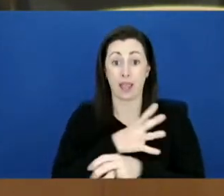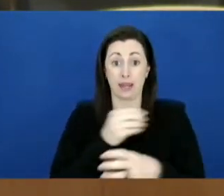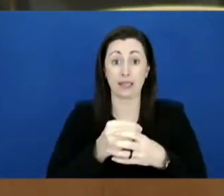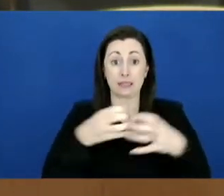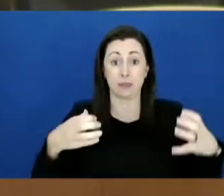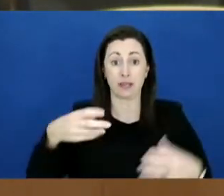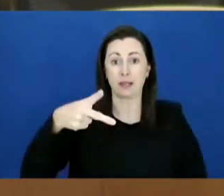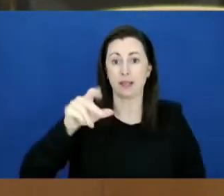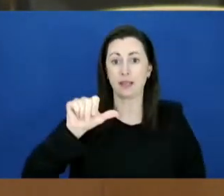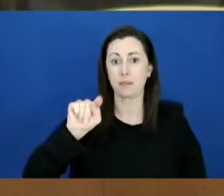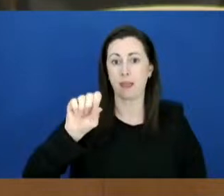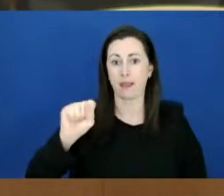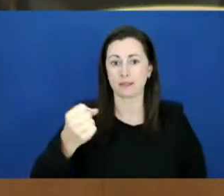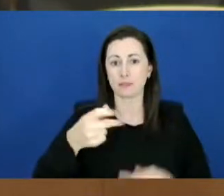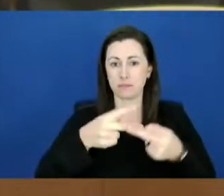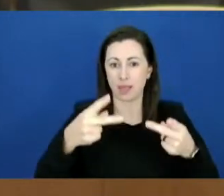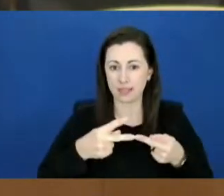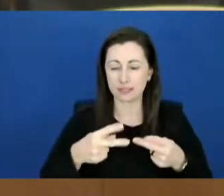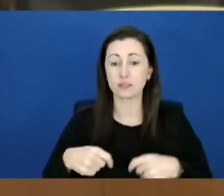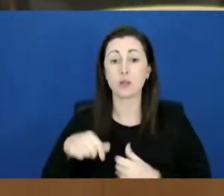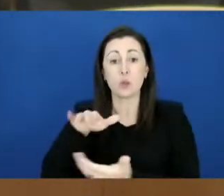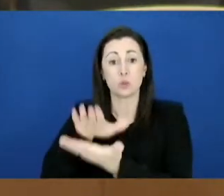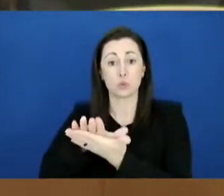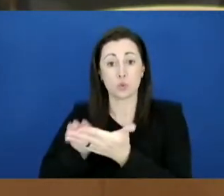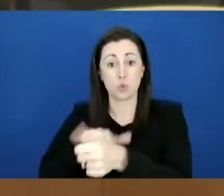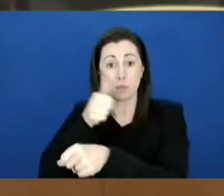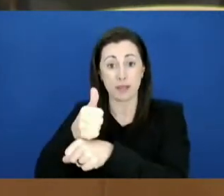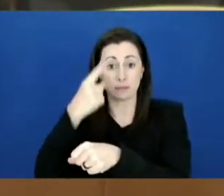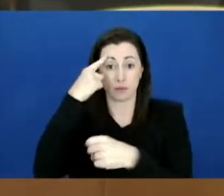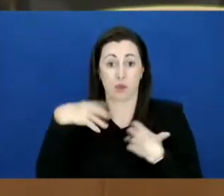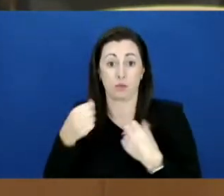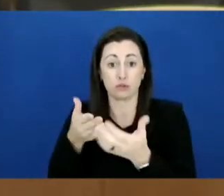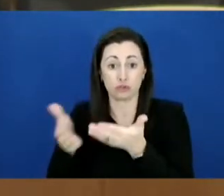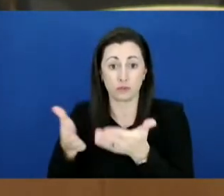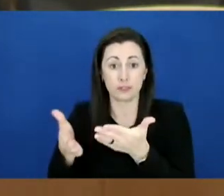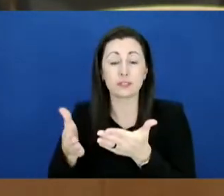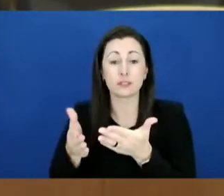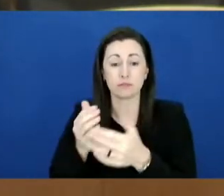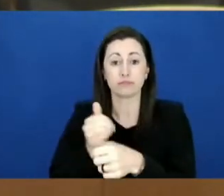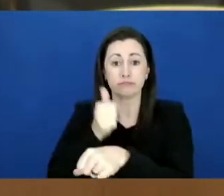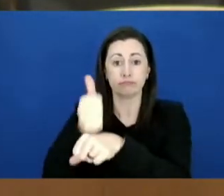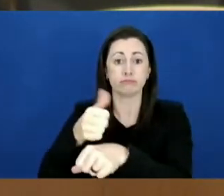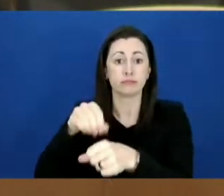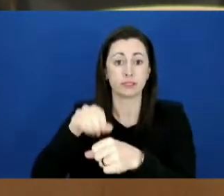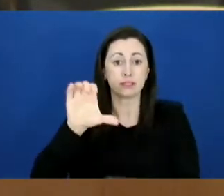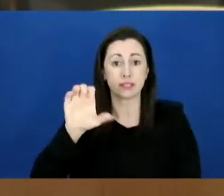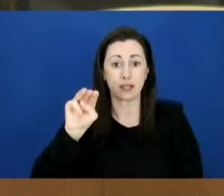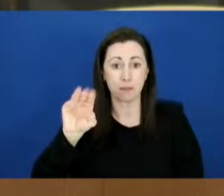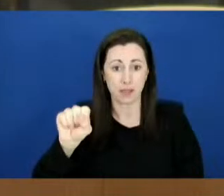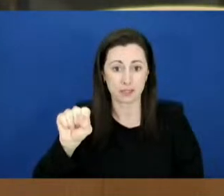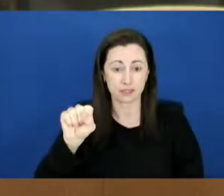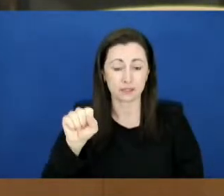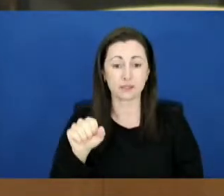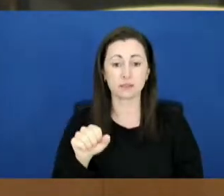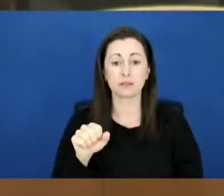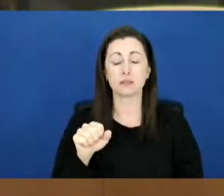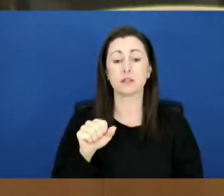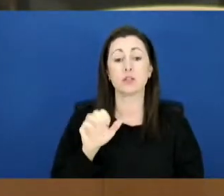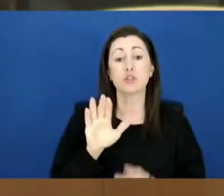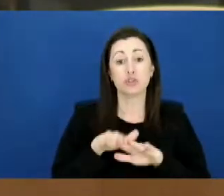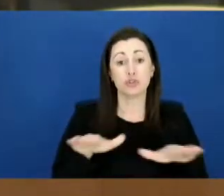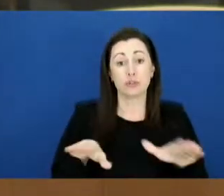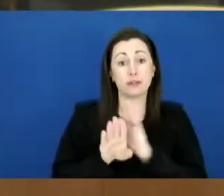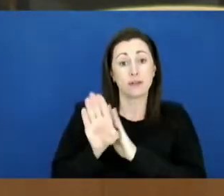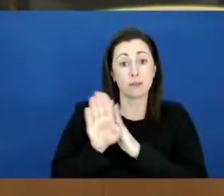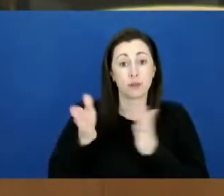THE CREATION OF AND EXPANSION OF